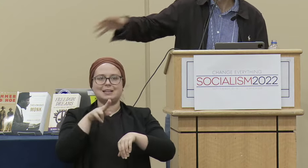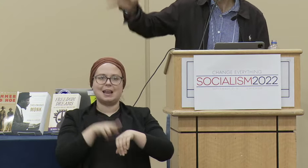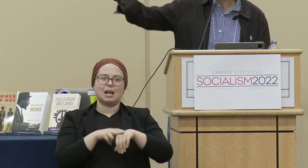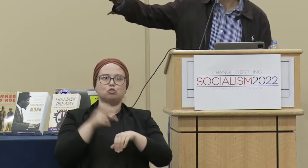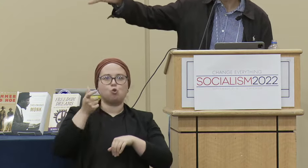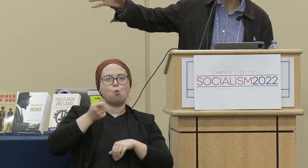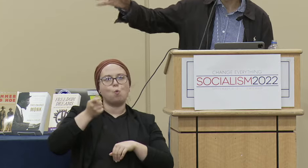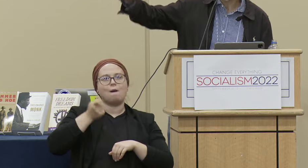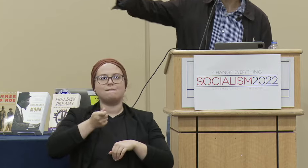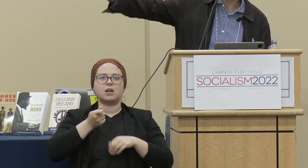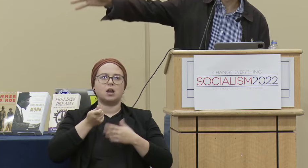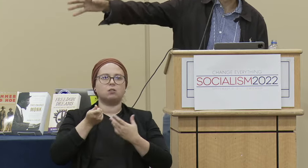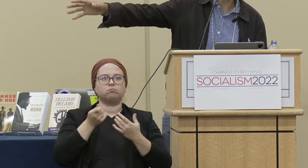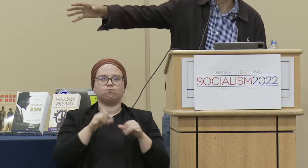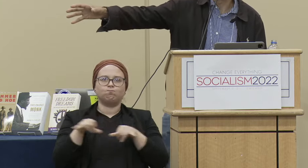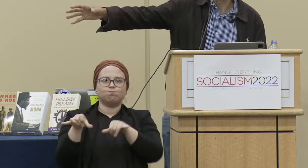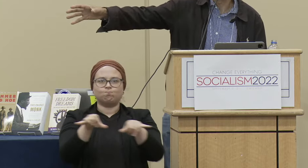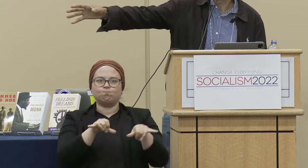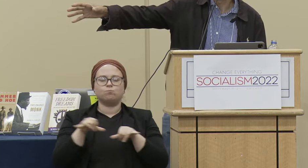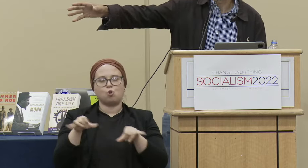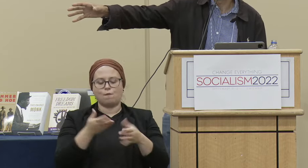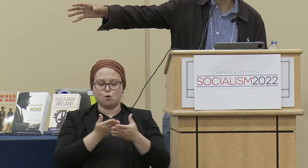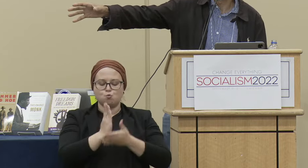are like $10 million for the national welfare rights